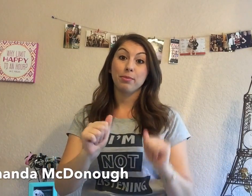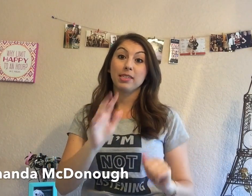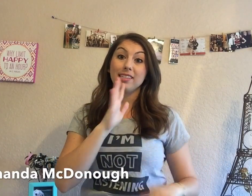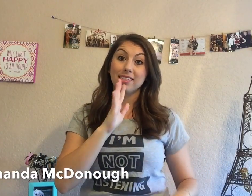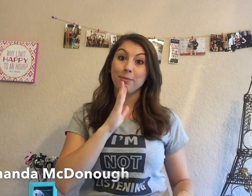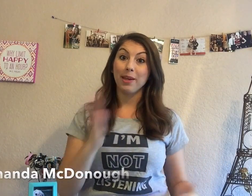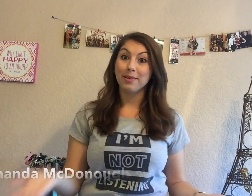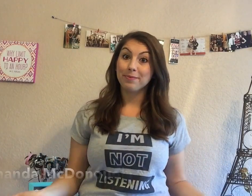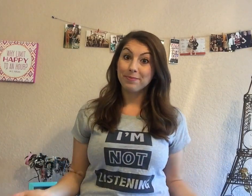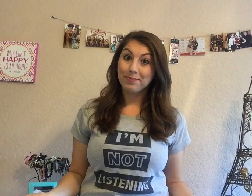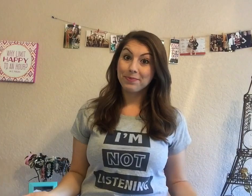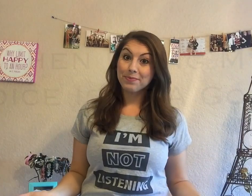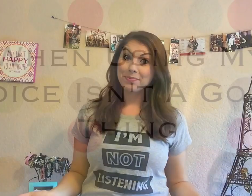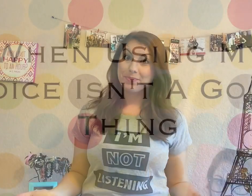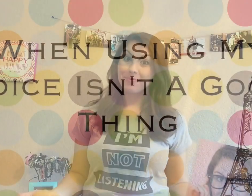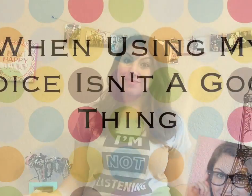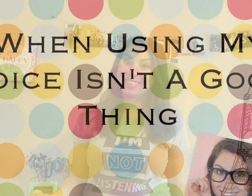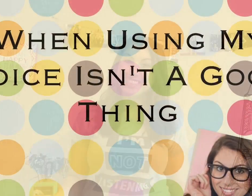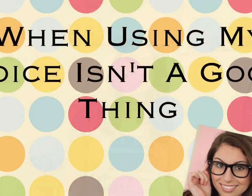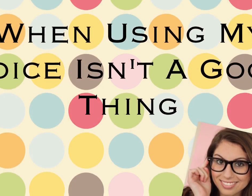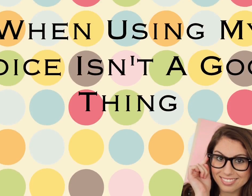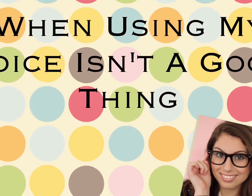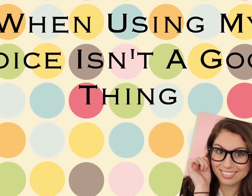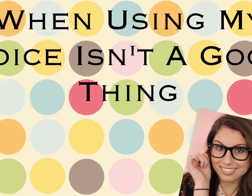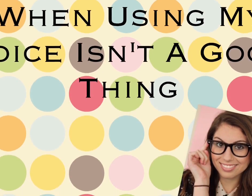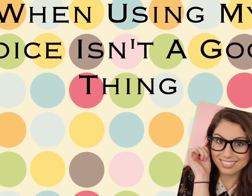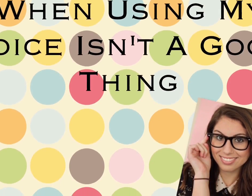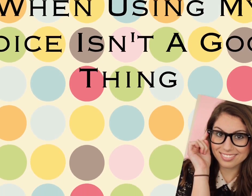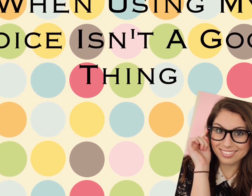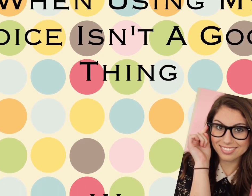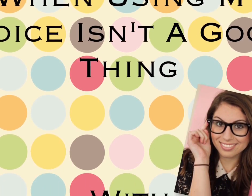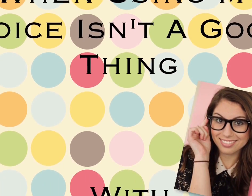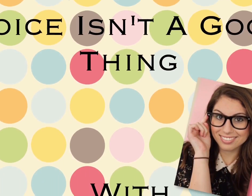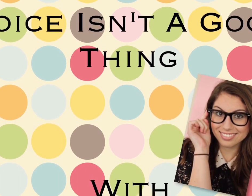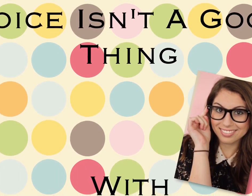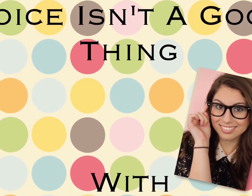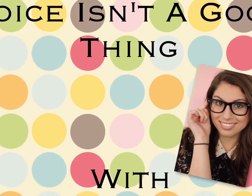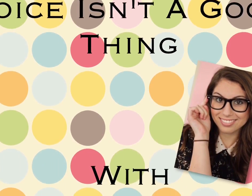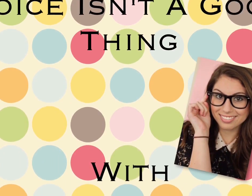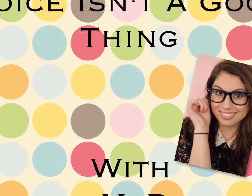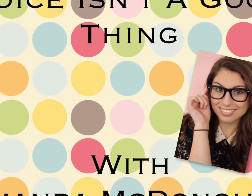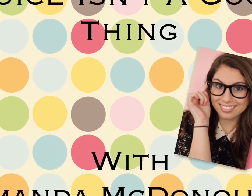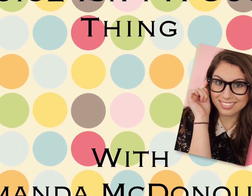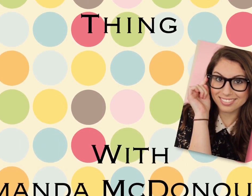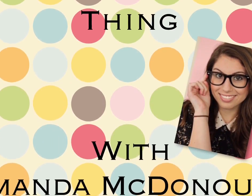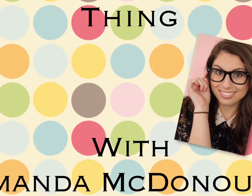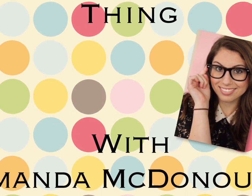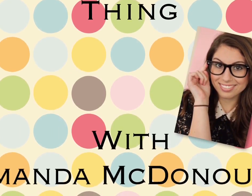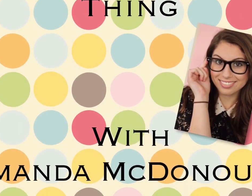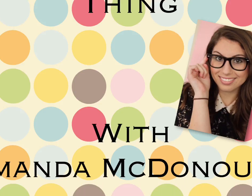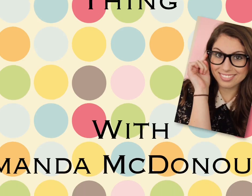ability to speak.